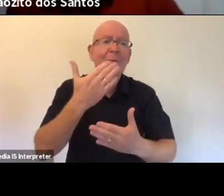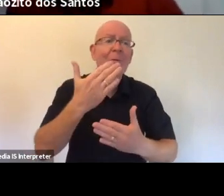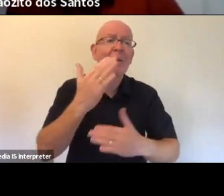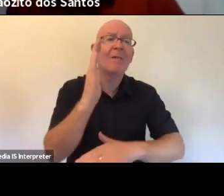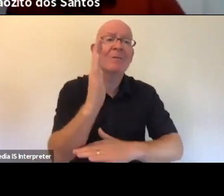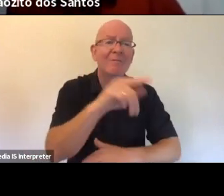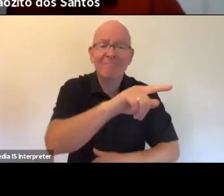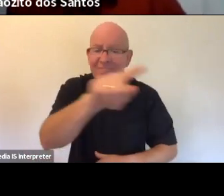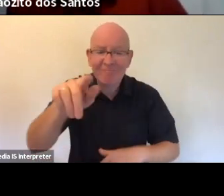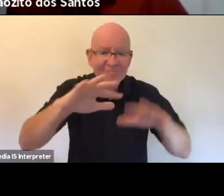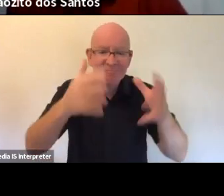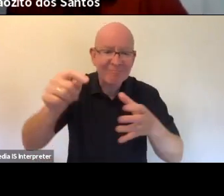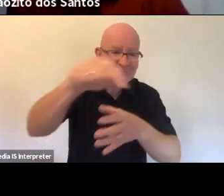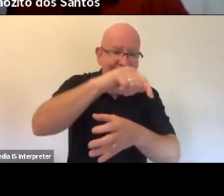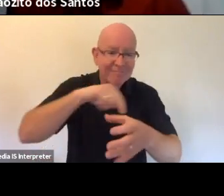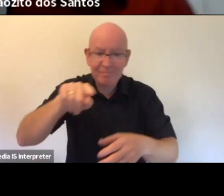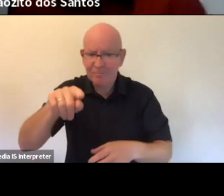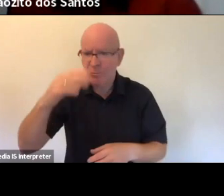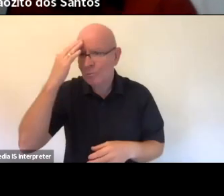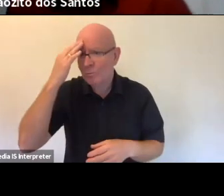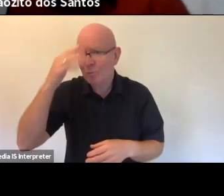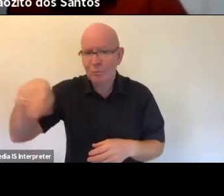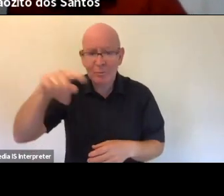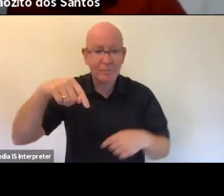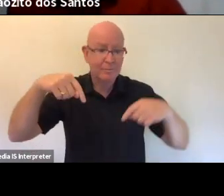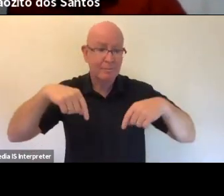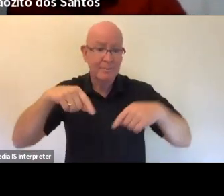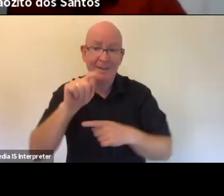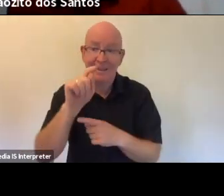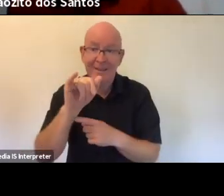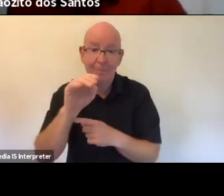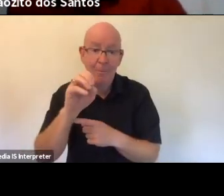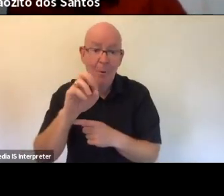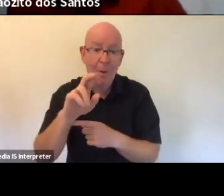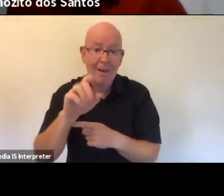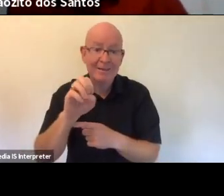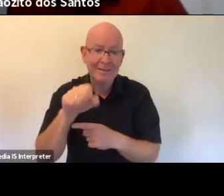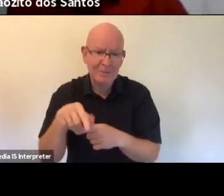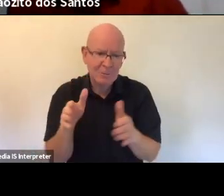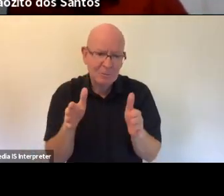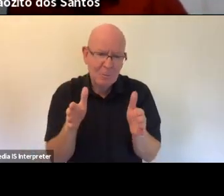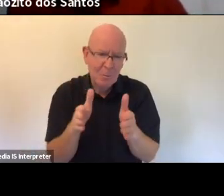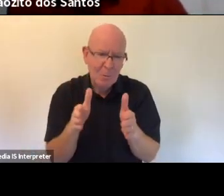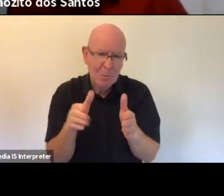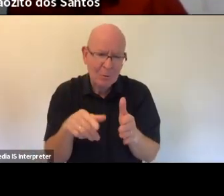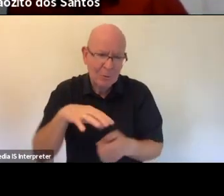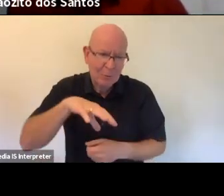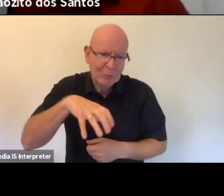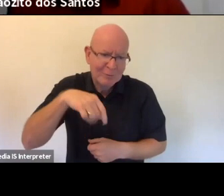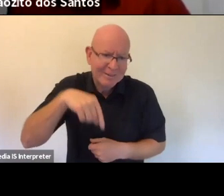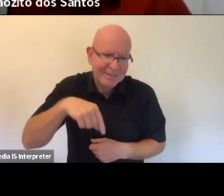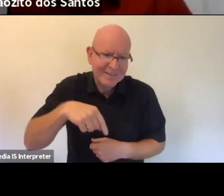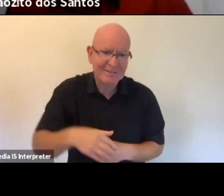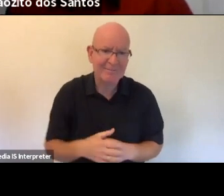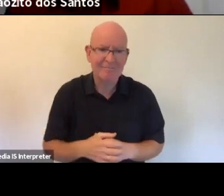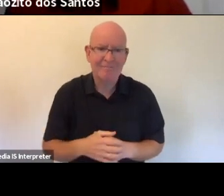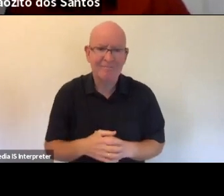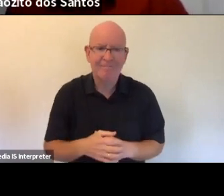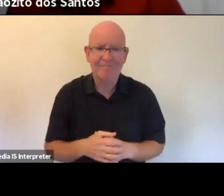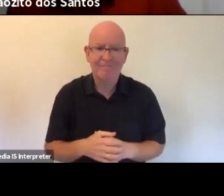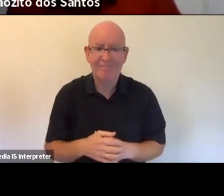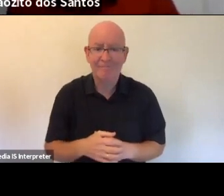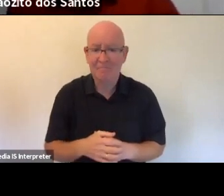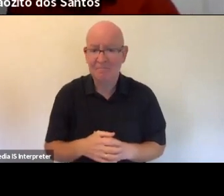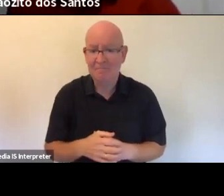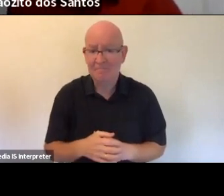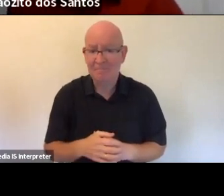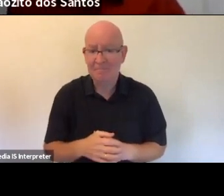and is just around 20 years old... independence.